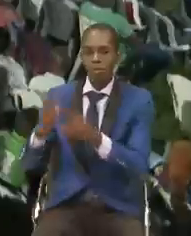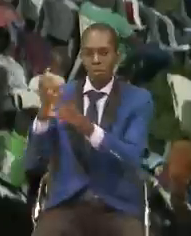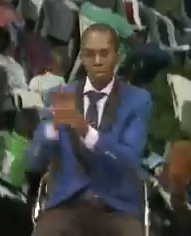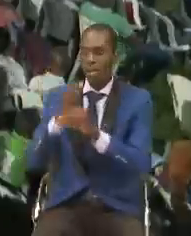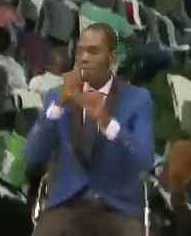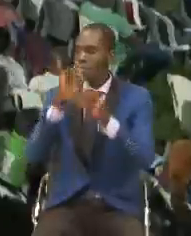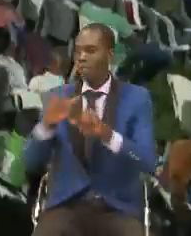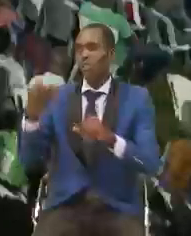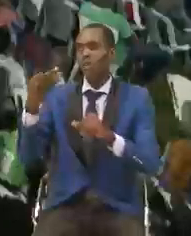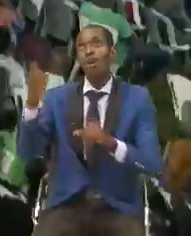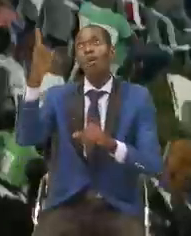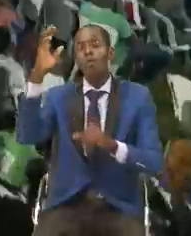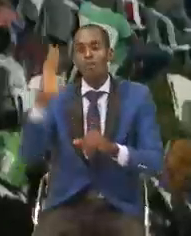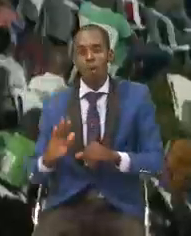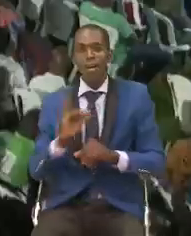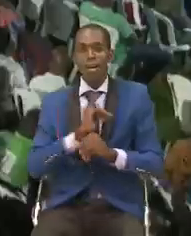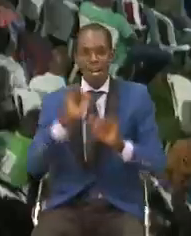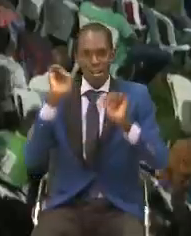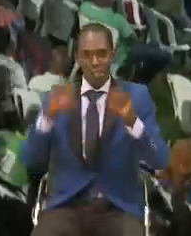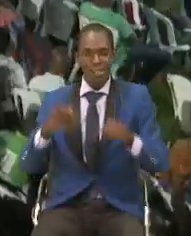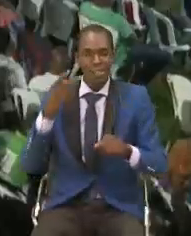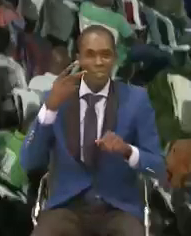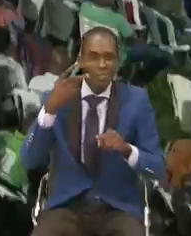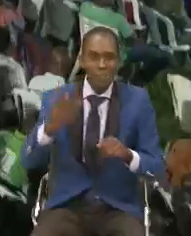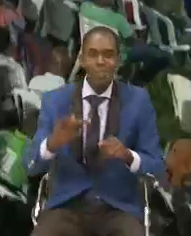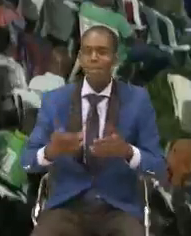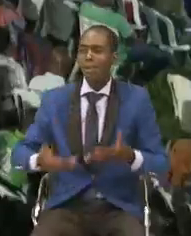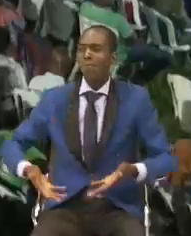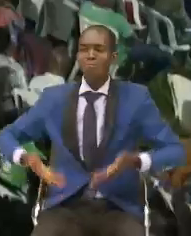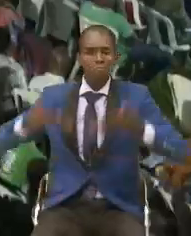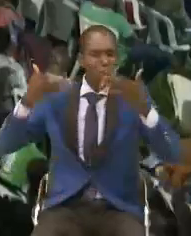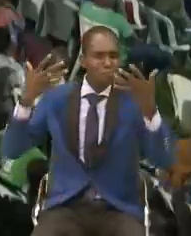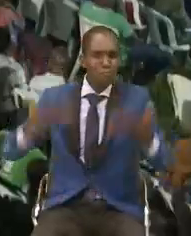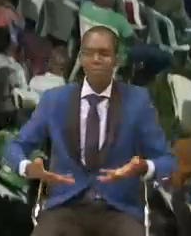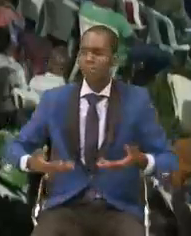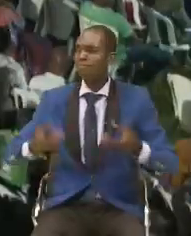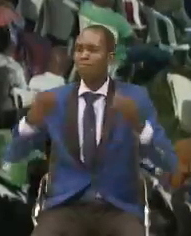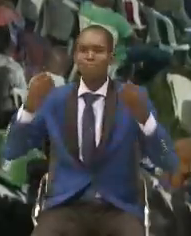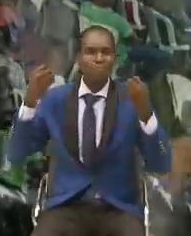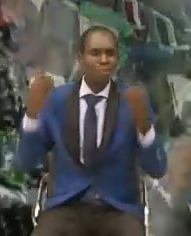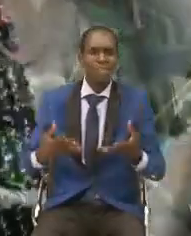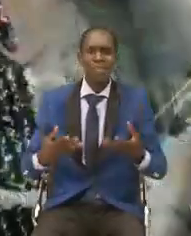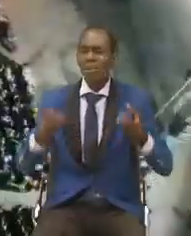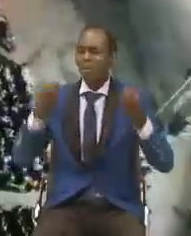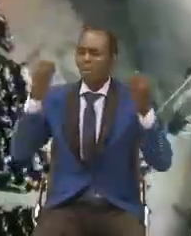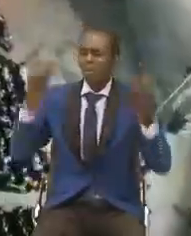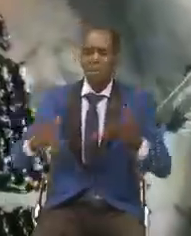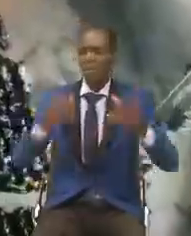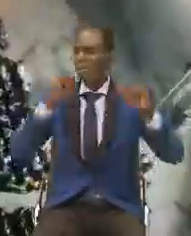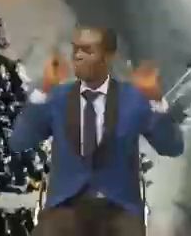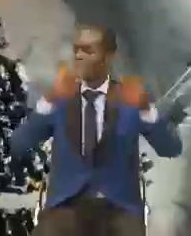and i can see you get into the blessing of god and then i can see lots and lots and lots